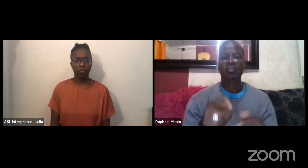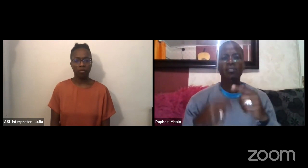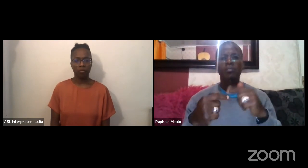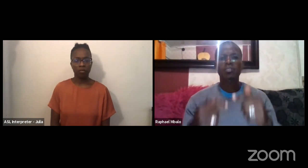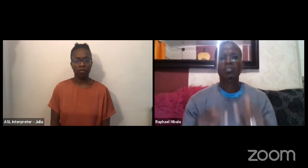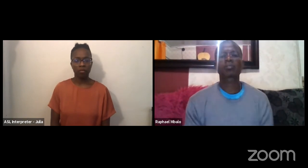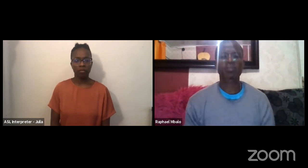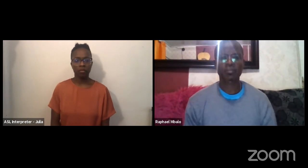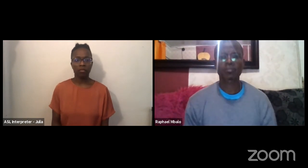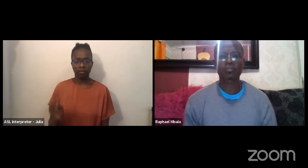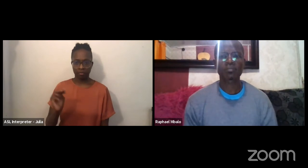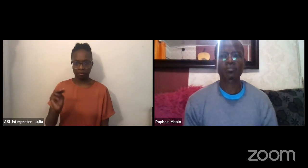I'll begin my lines again.